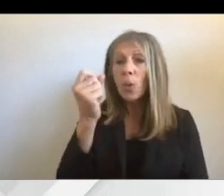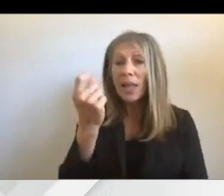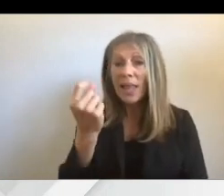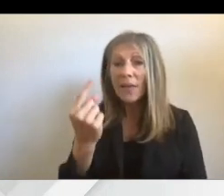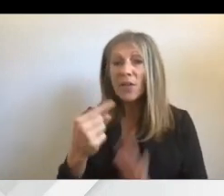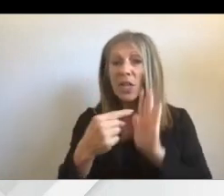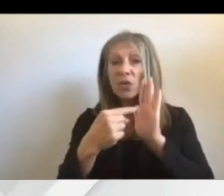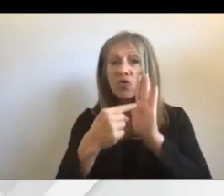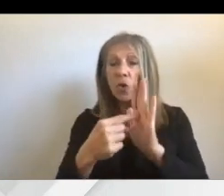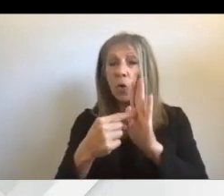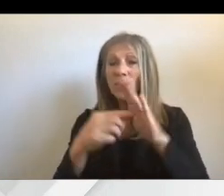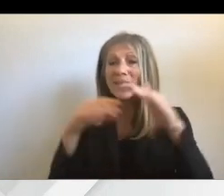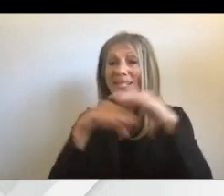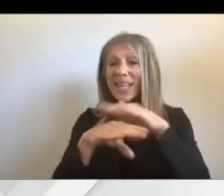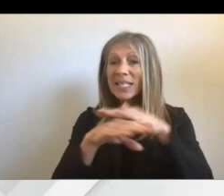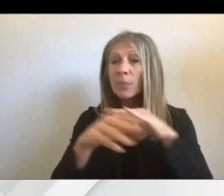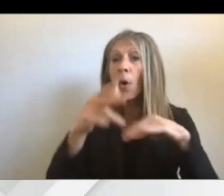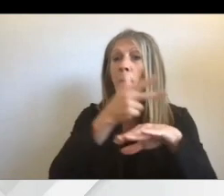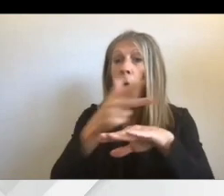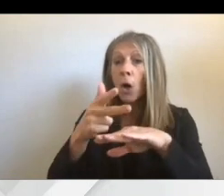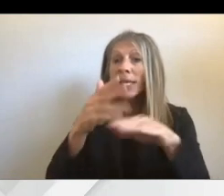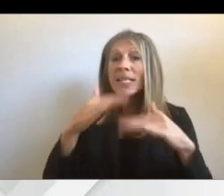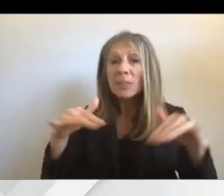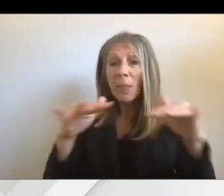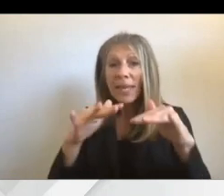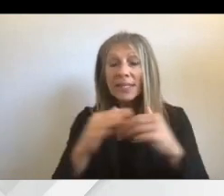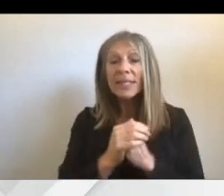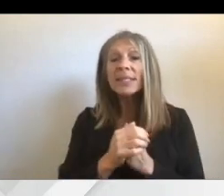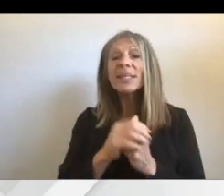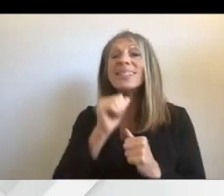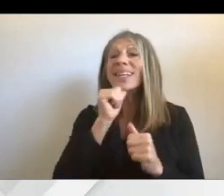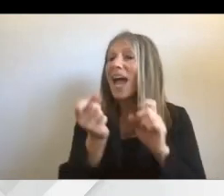spaces in the final rule, did not change from the proposed rule.